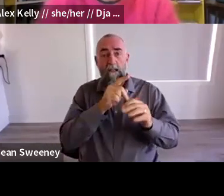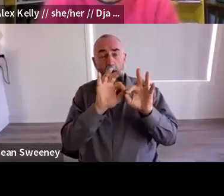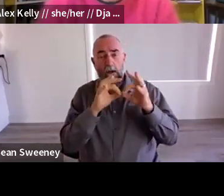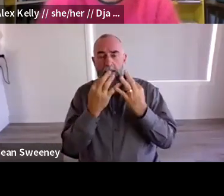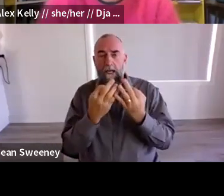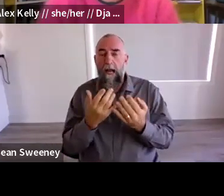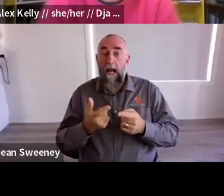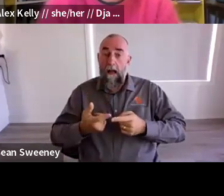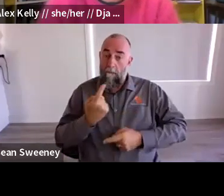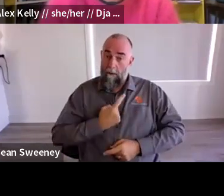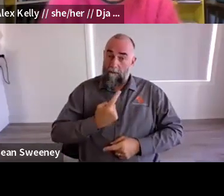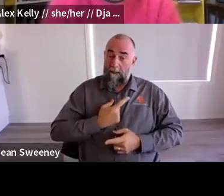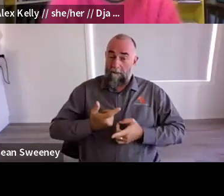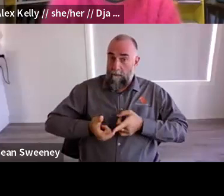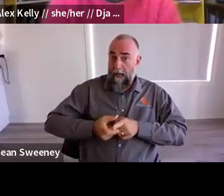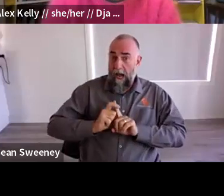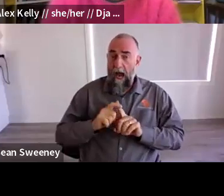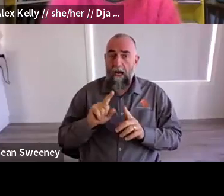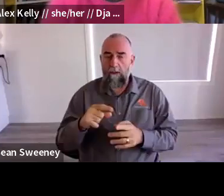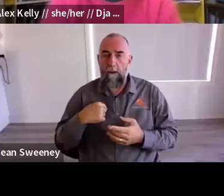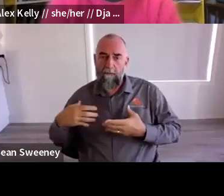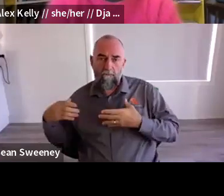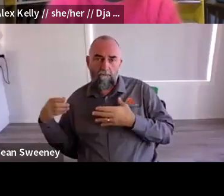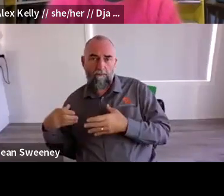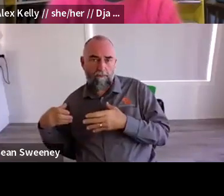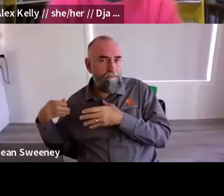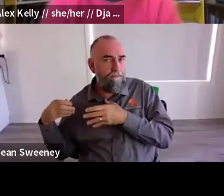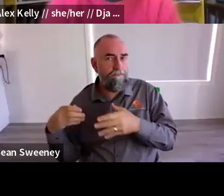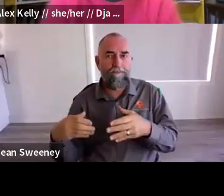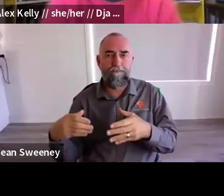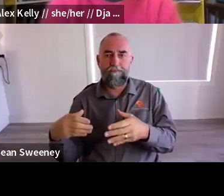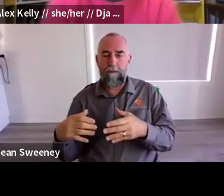feel like if we were tied to organisations in particular ways it